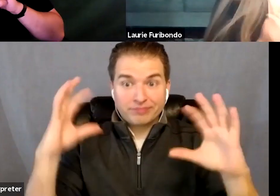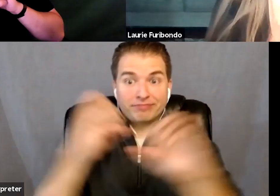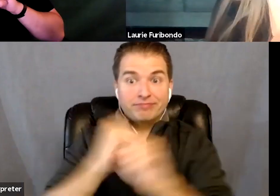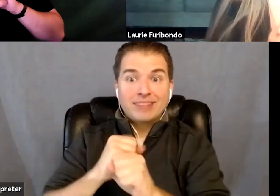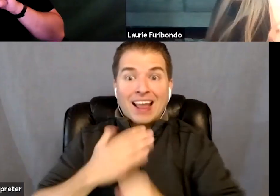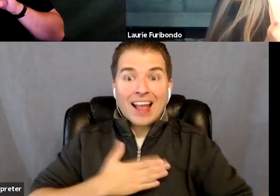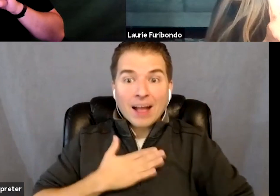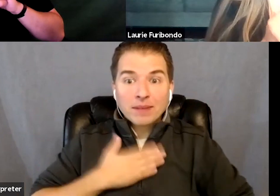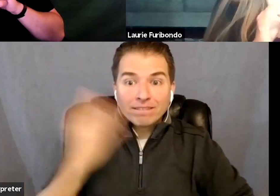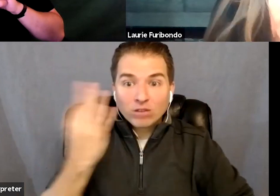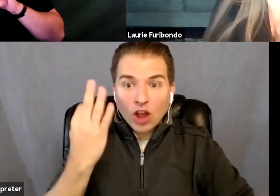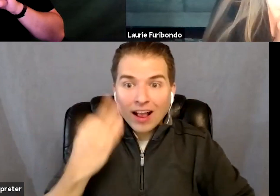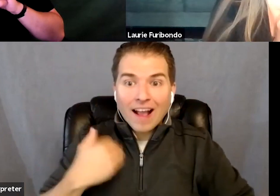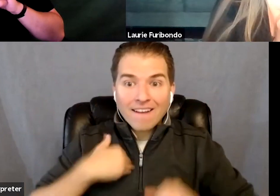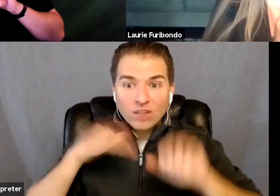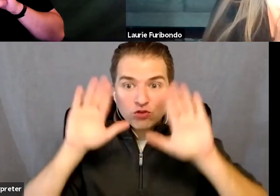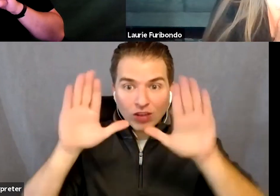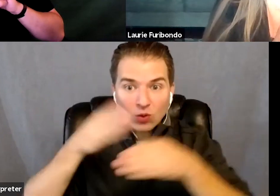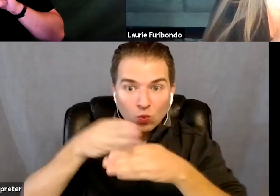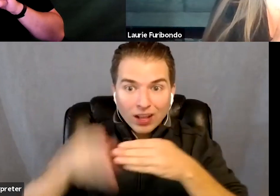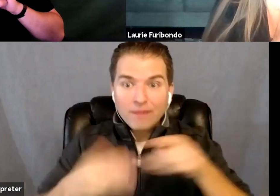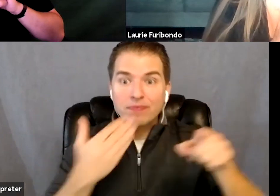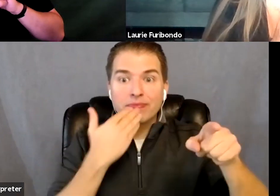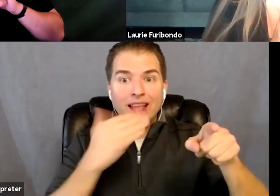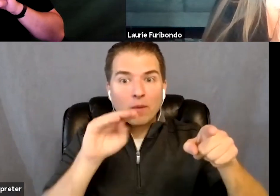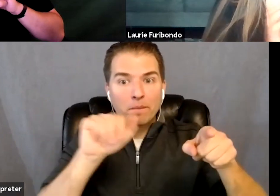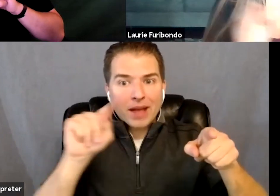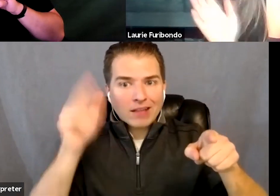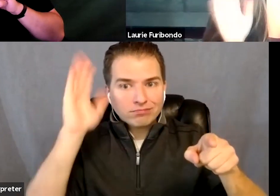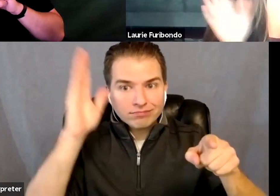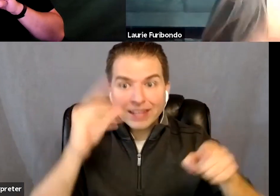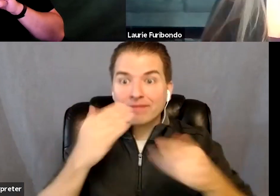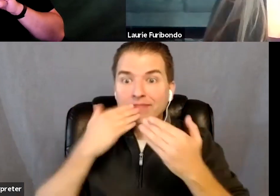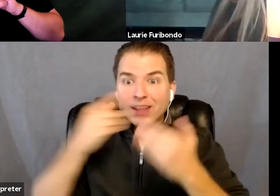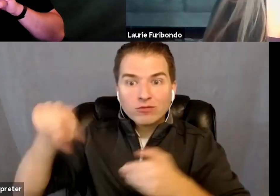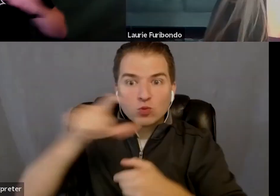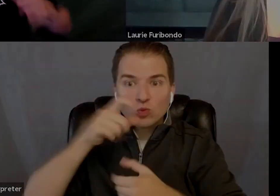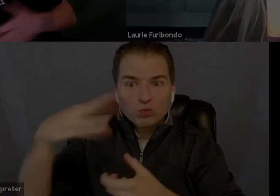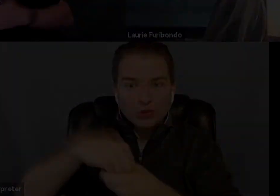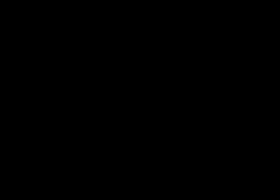Thank you, Matt, for presenting, and everyone for coming. Enjoy your weekend. Thank you.